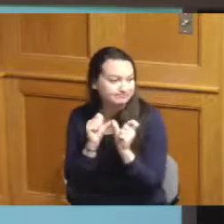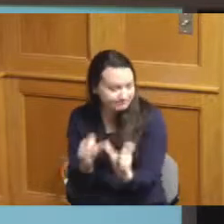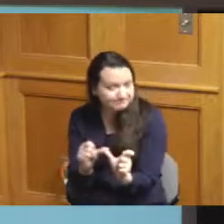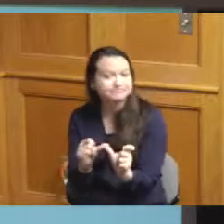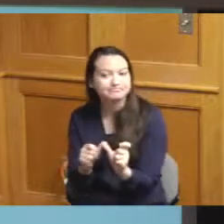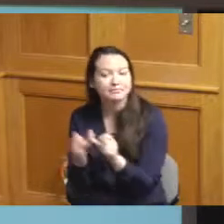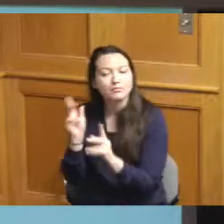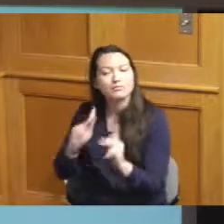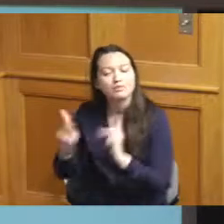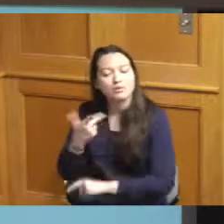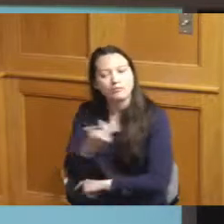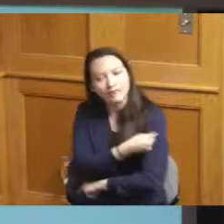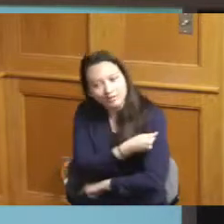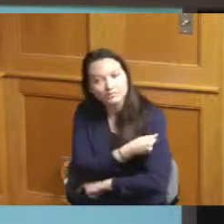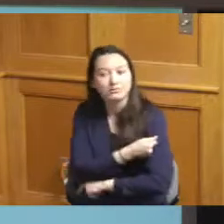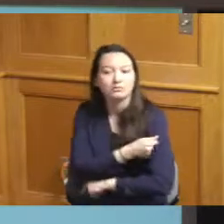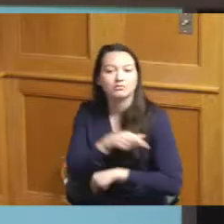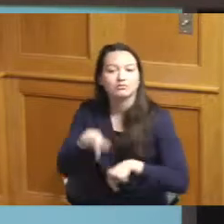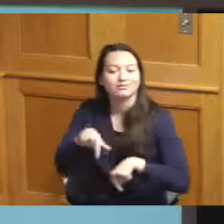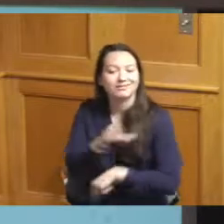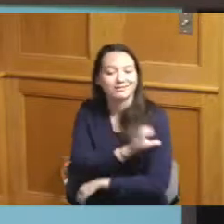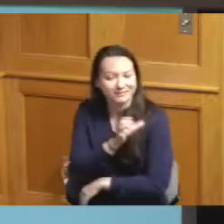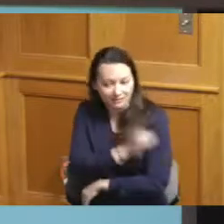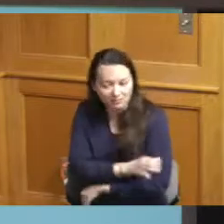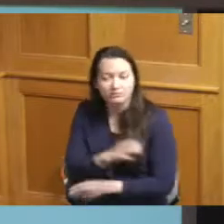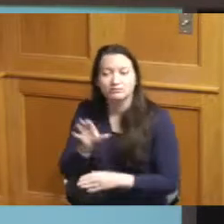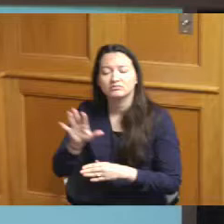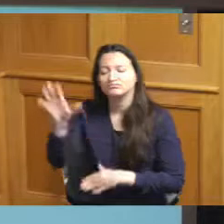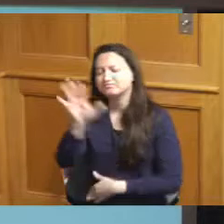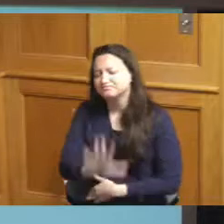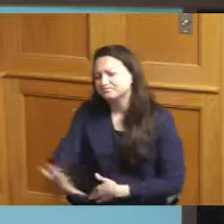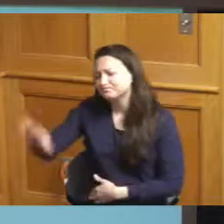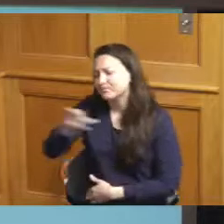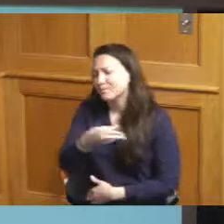individuals getting vaccinated at our clinics throughout Hamilton County our new clinic